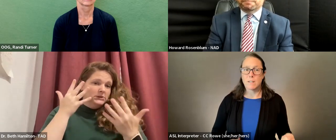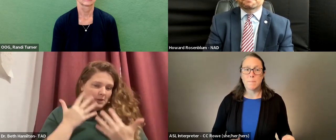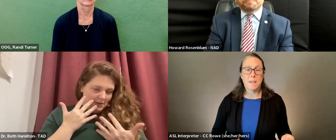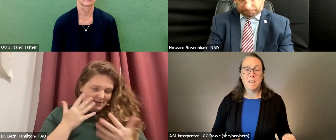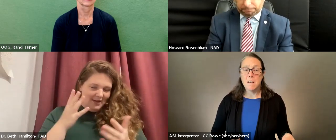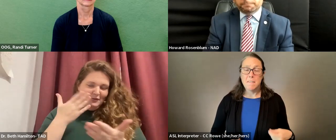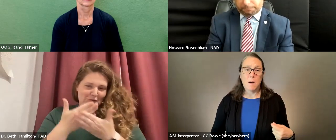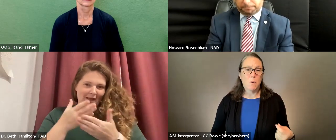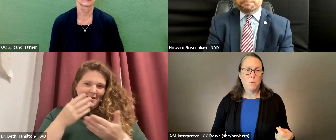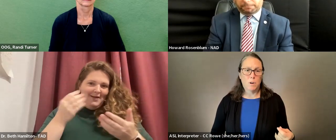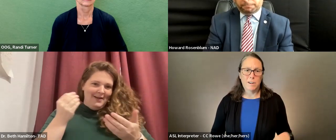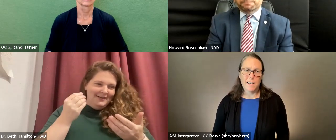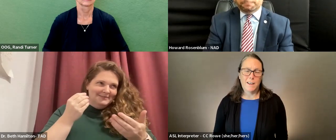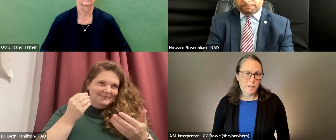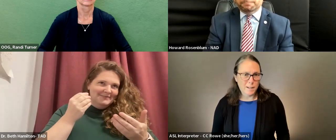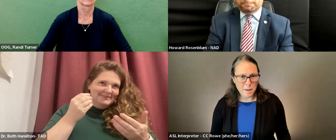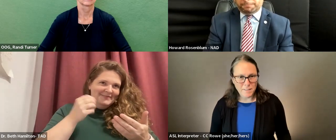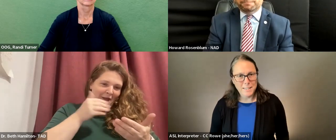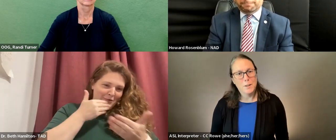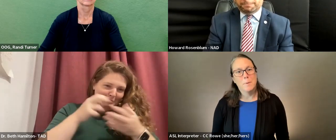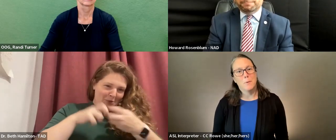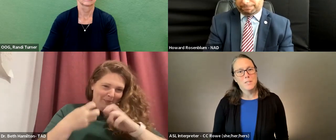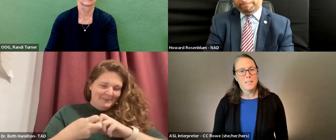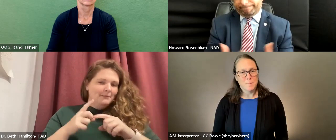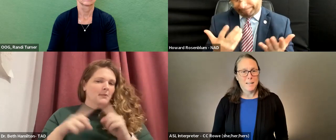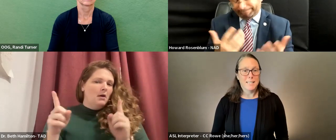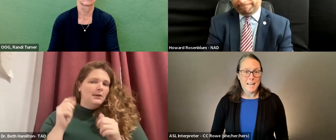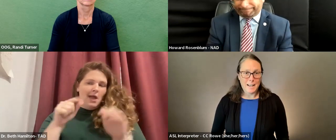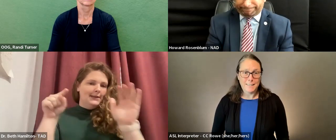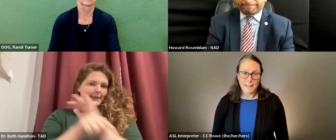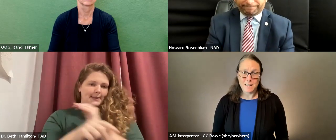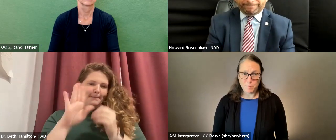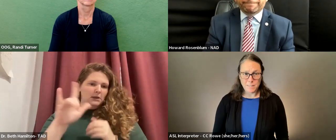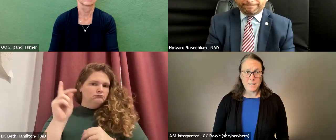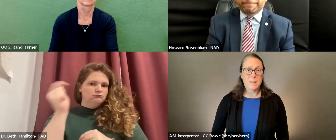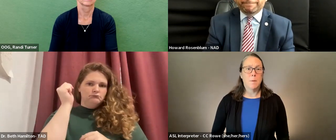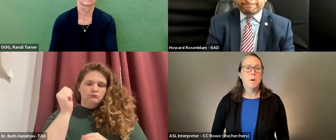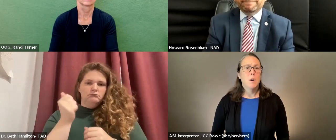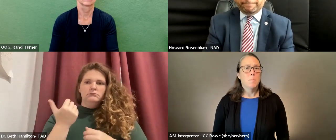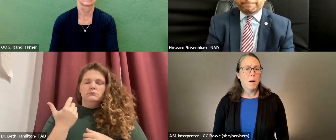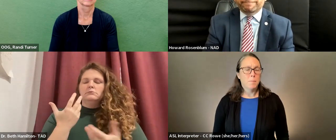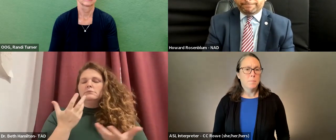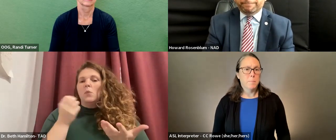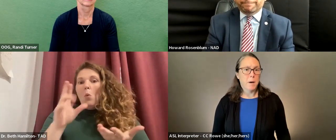perspectives. And see how it will affect people of different ages and occasionally we'll see there's